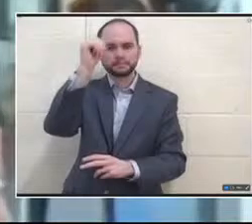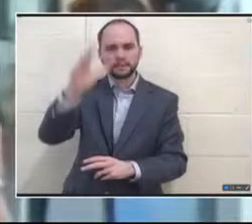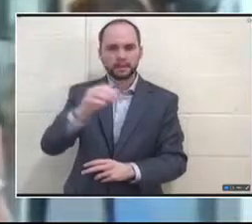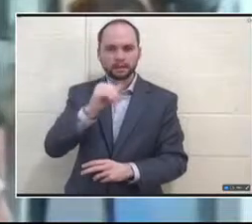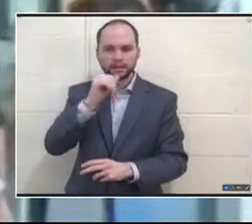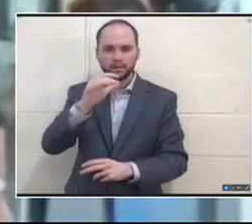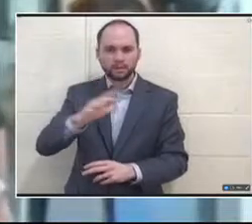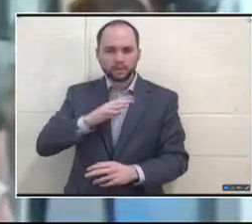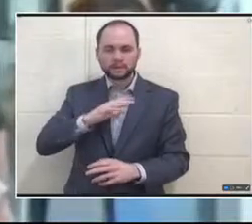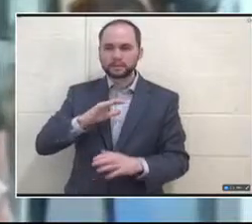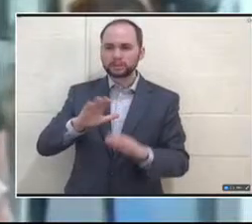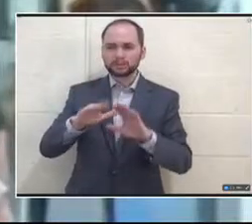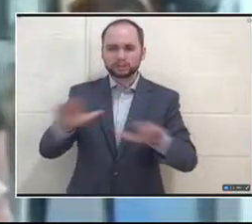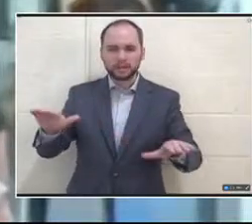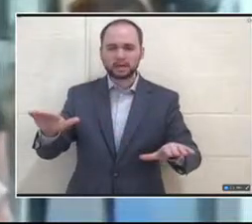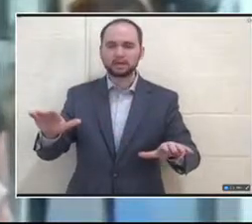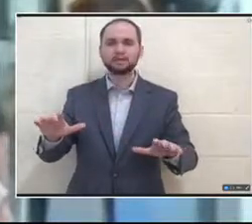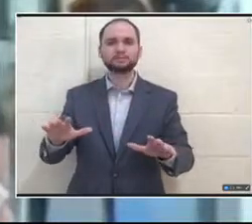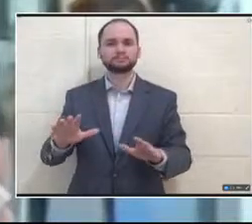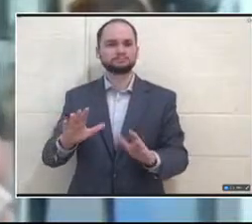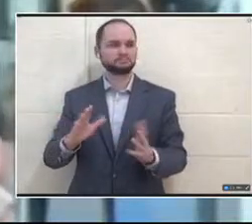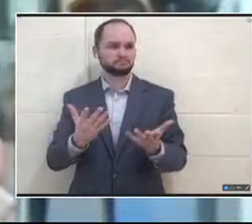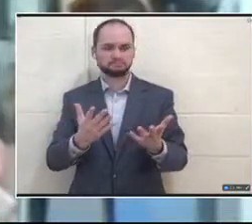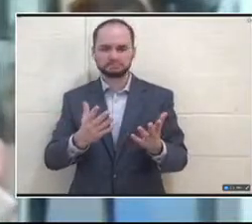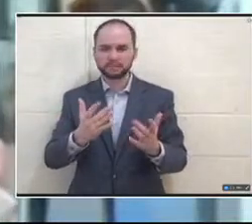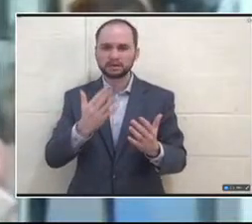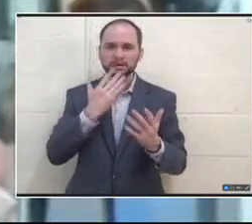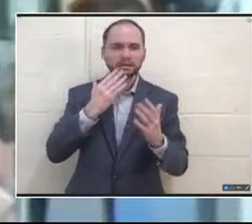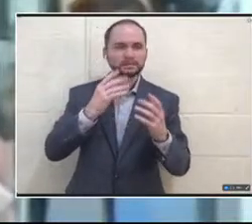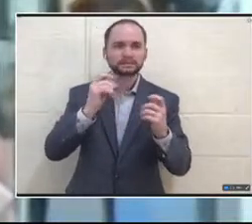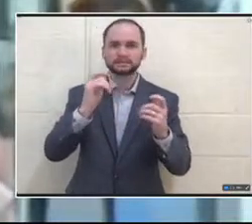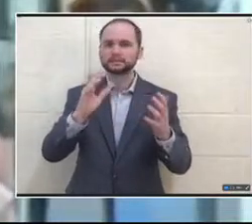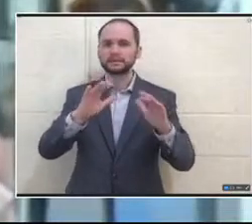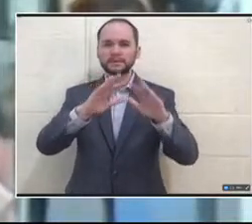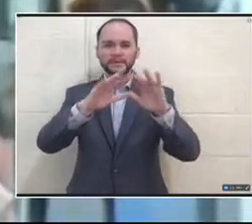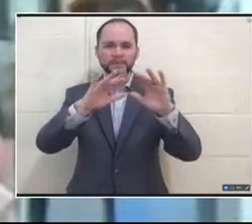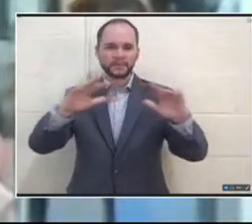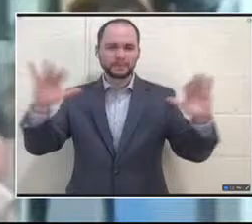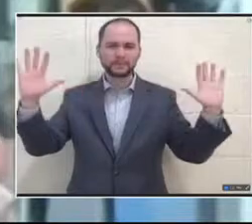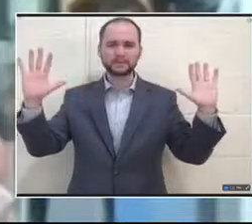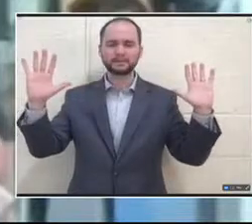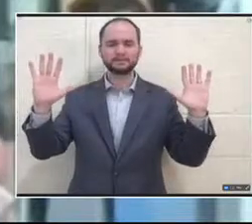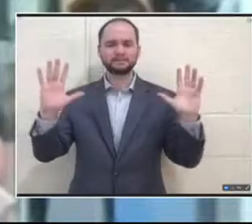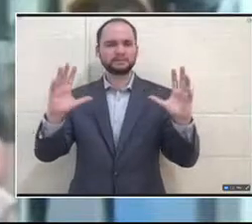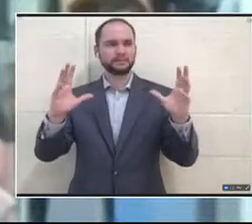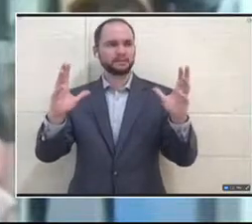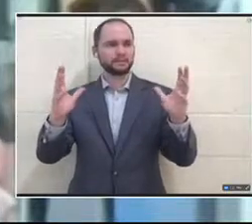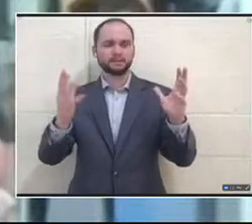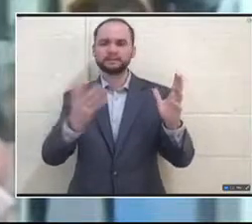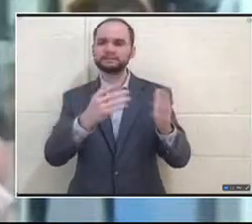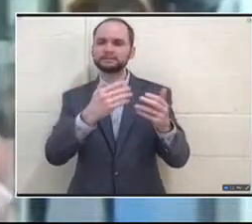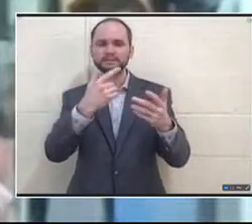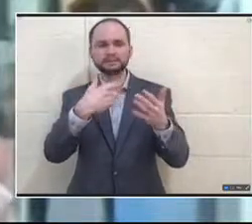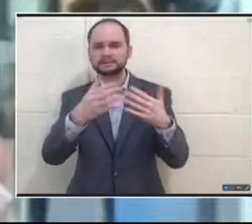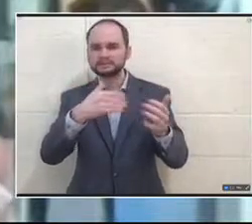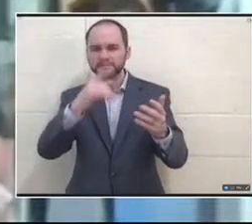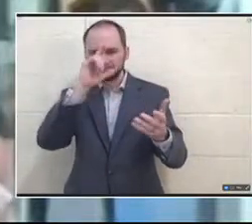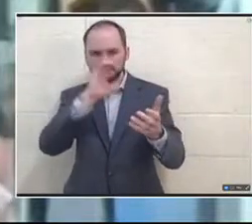of all colors and races and creeds. They are here to hear a concert on the beloved